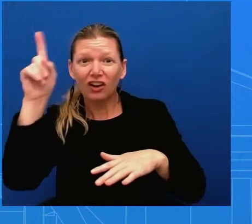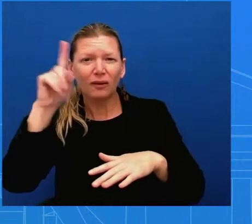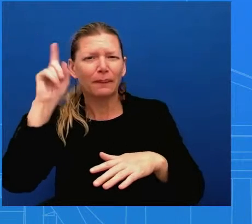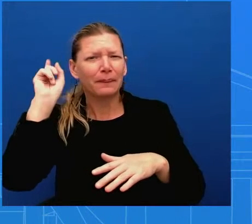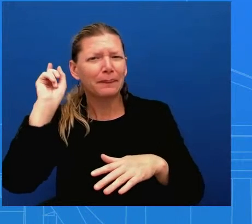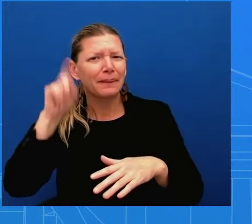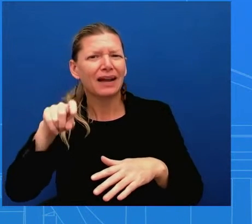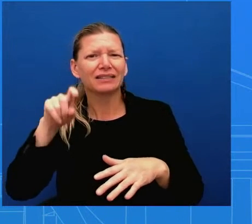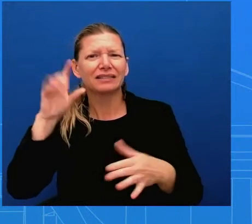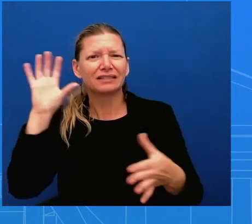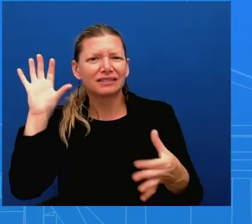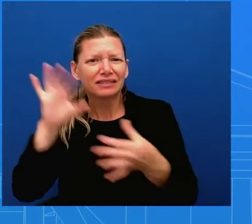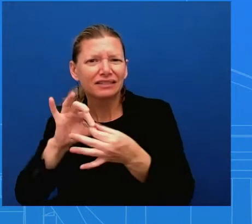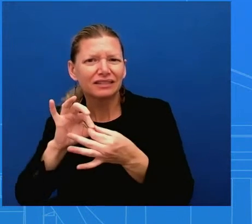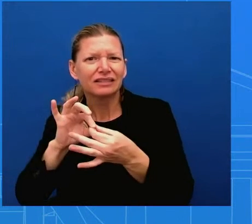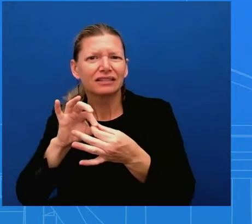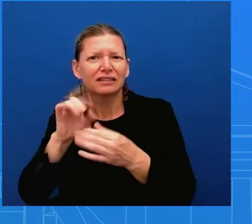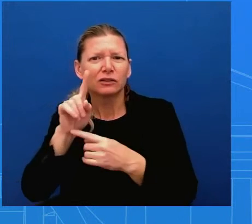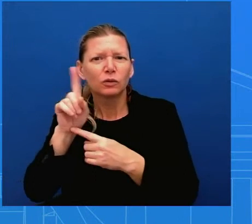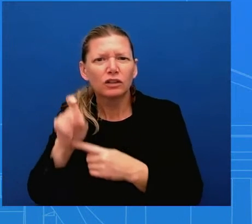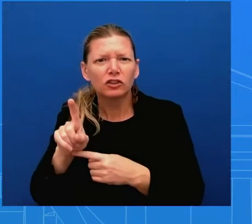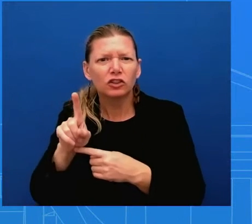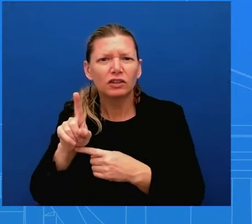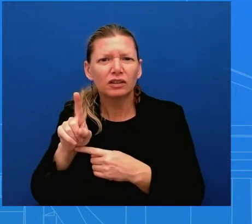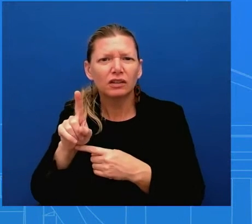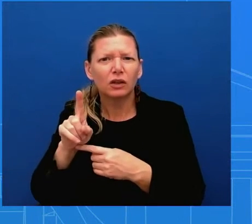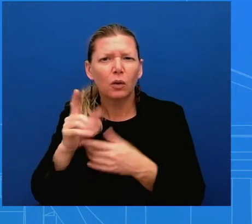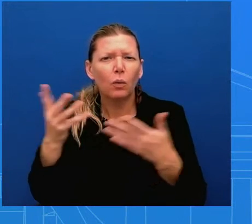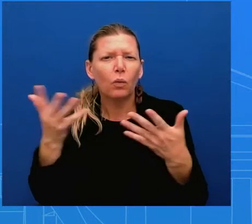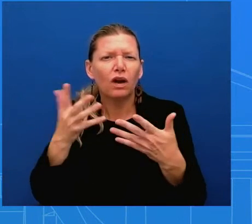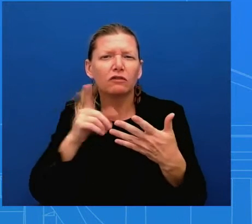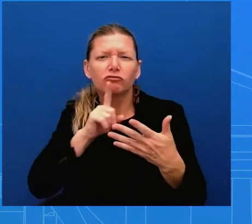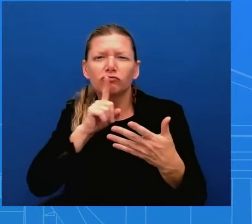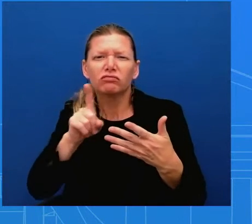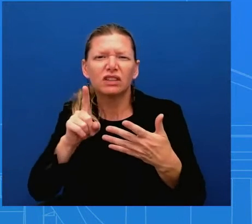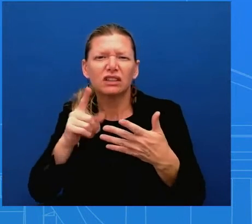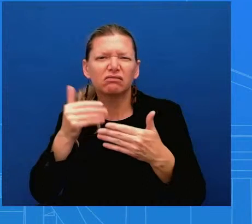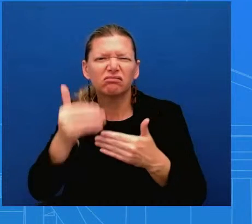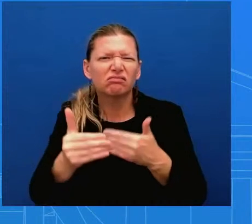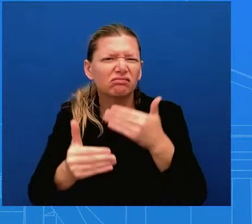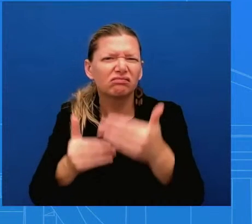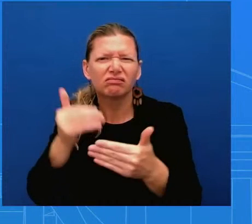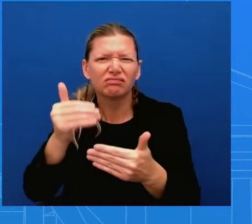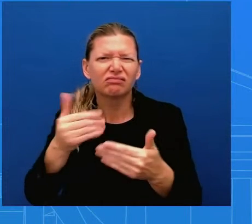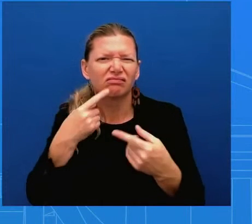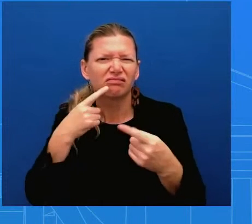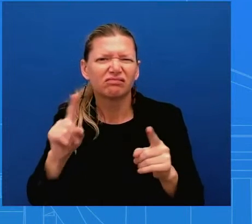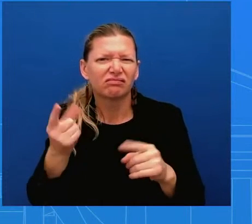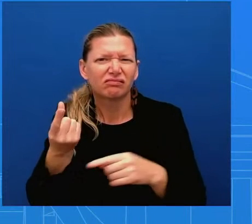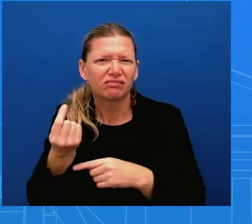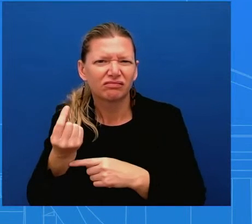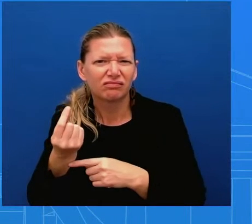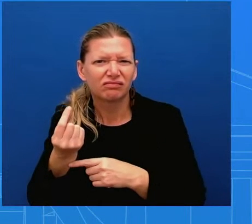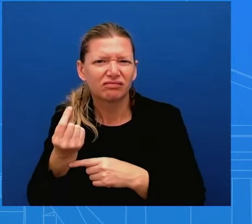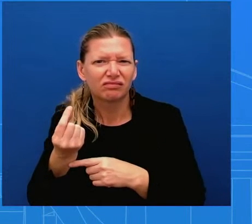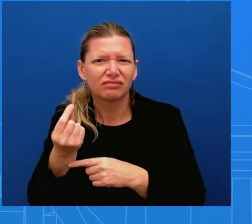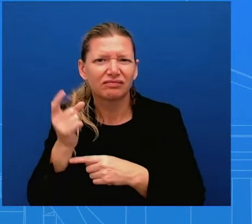that there needs to be more attention on that piece of it, lest we end up in a circumstance where Israel conducts a military operation,